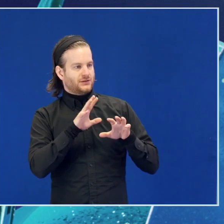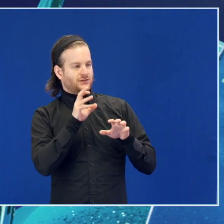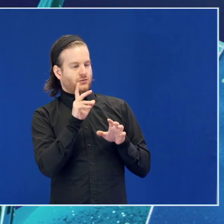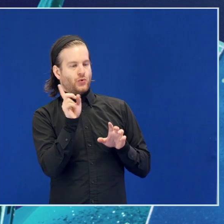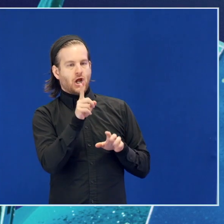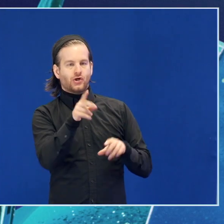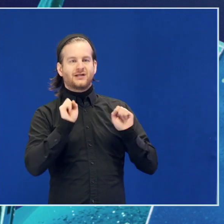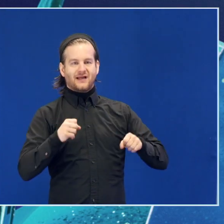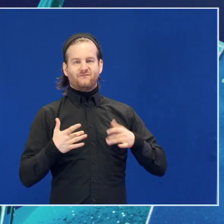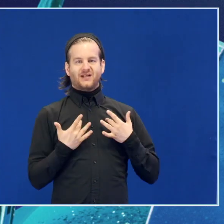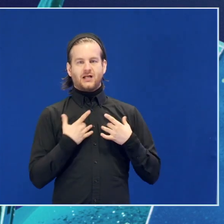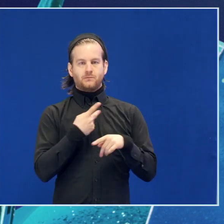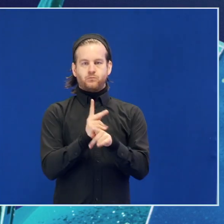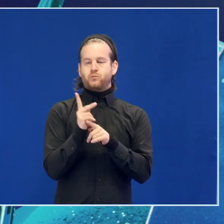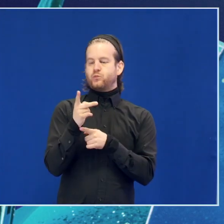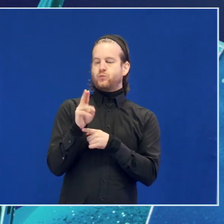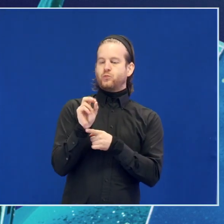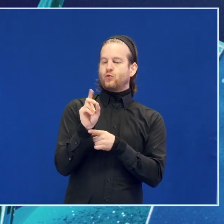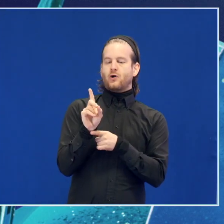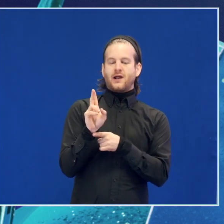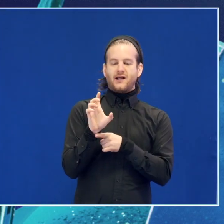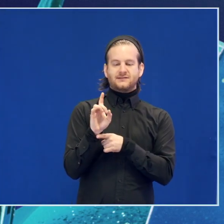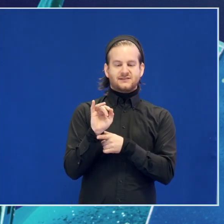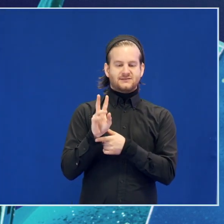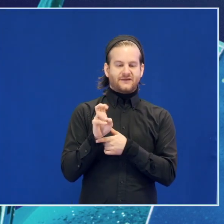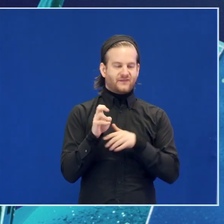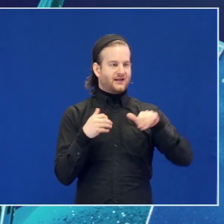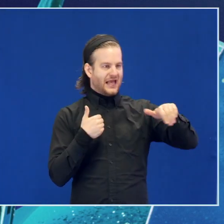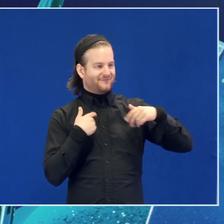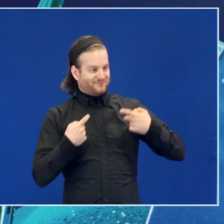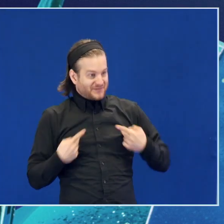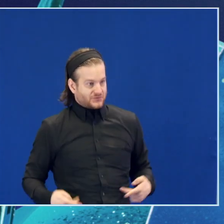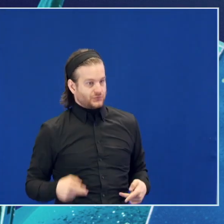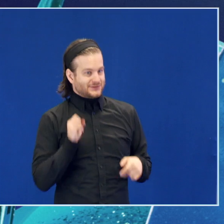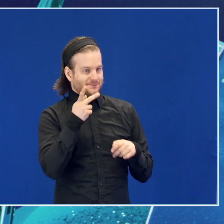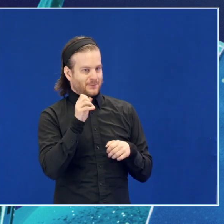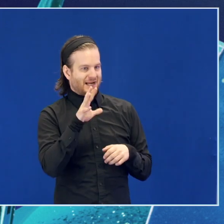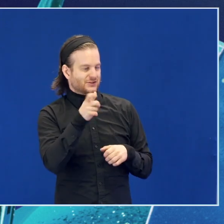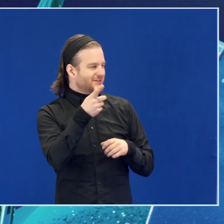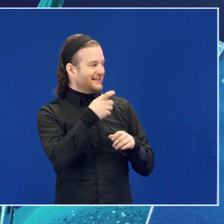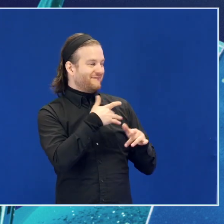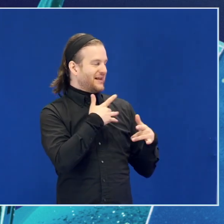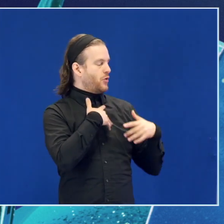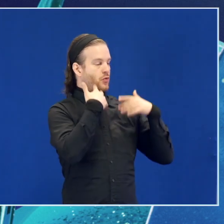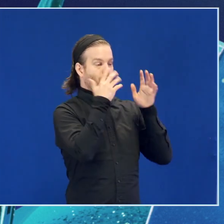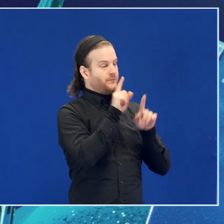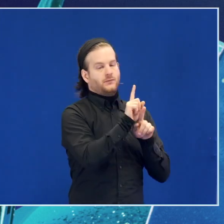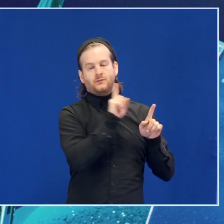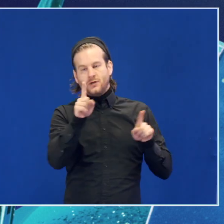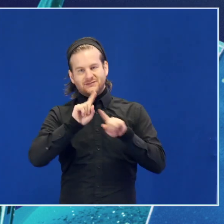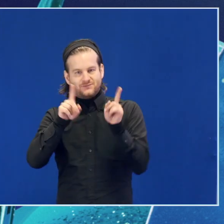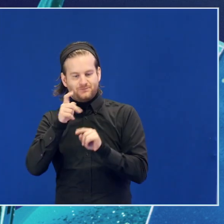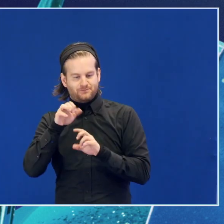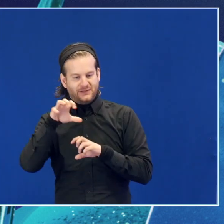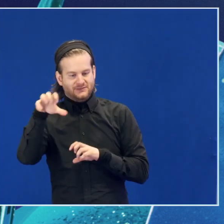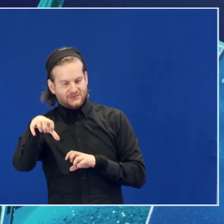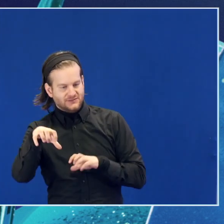and having spaces you can go to. Blake and Kurt, do you have anything you'd want to add to the physical workplace design